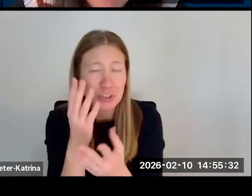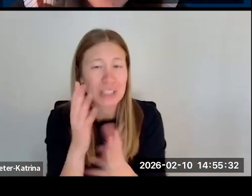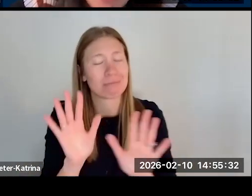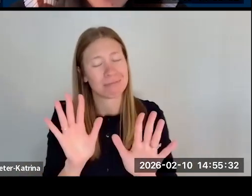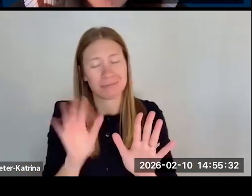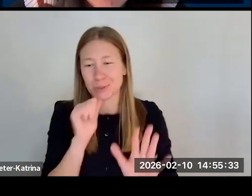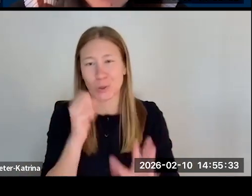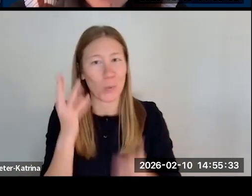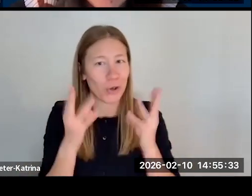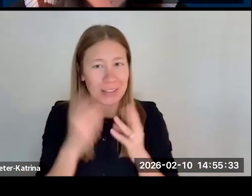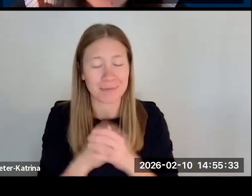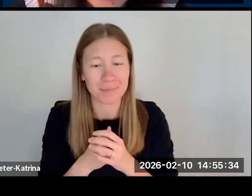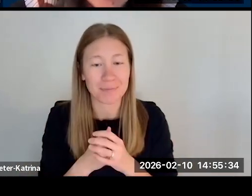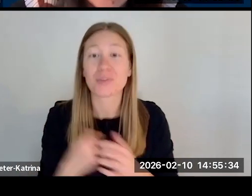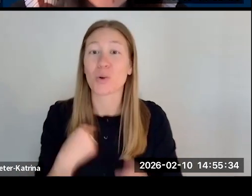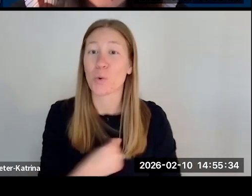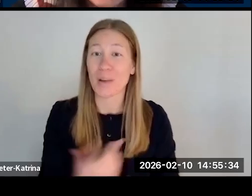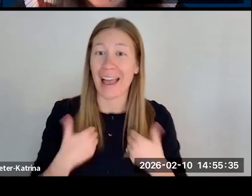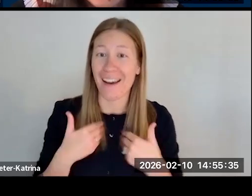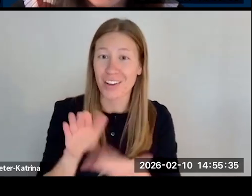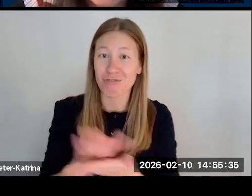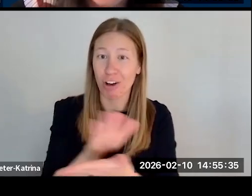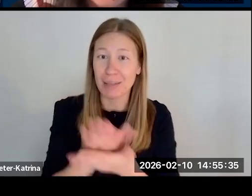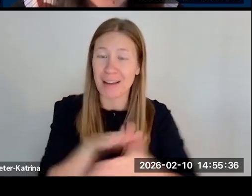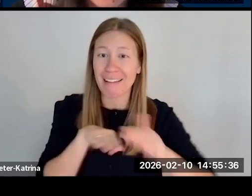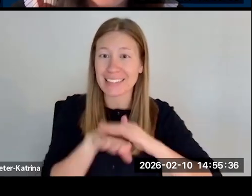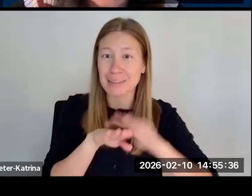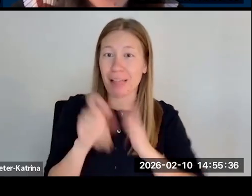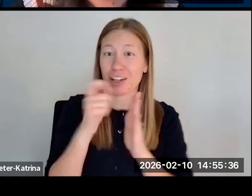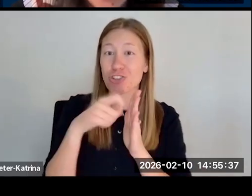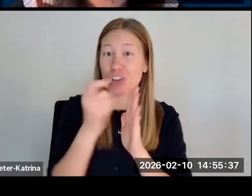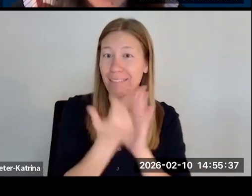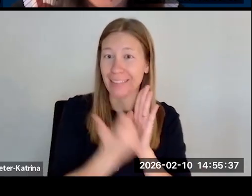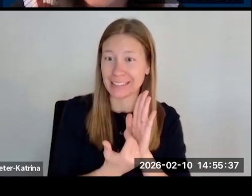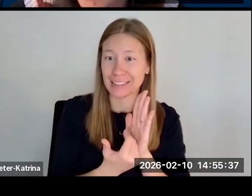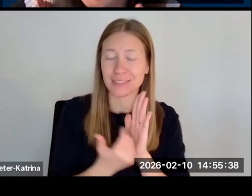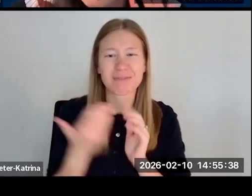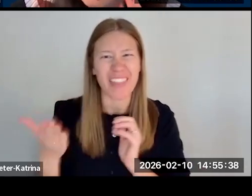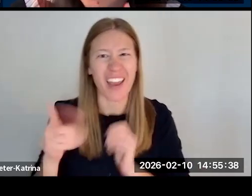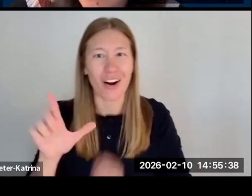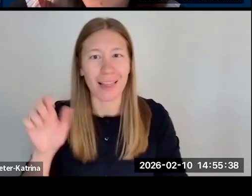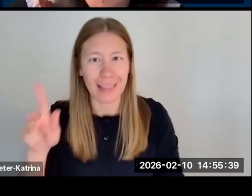We have a document accessibility checklist linked here in the slides that compiles all